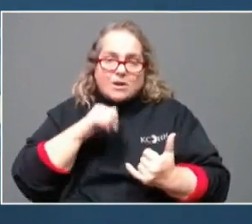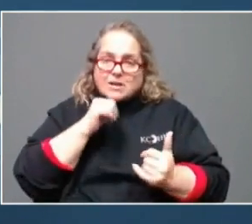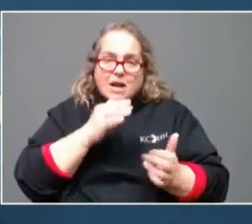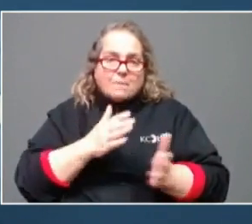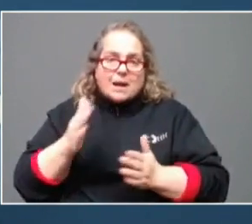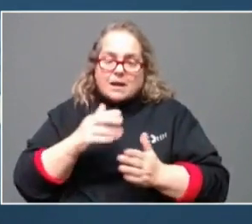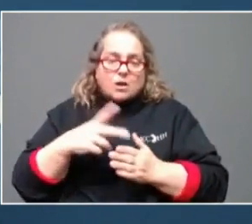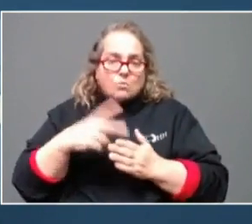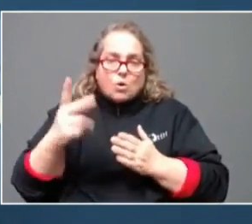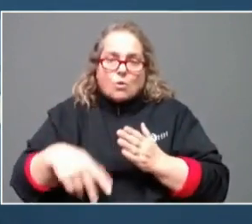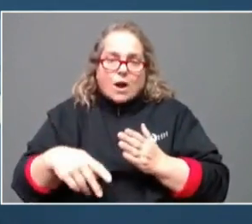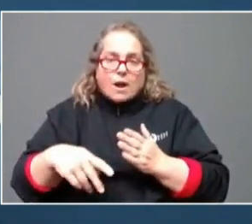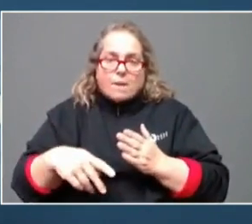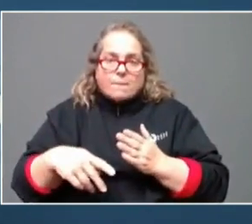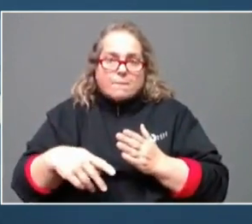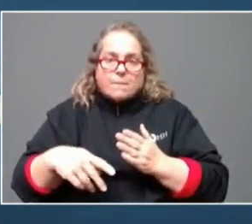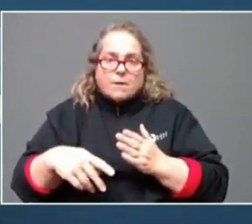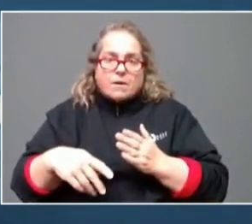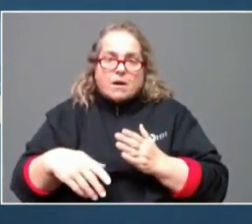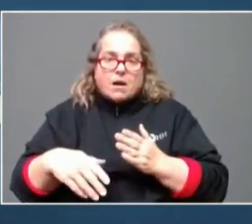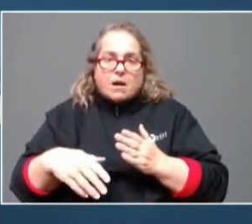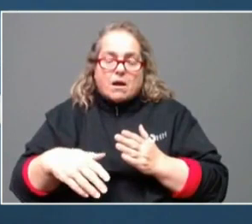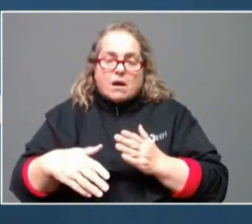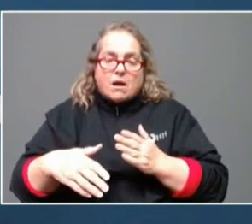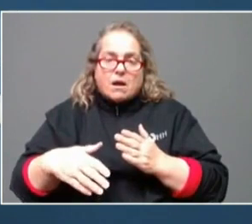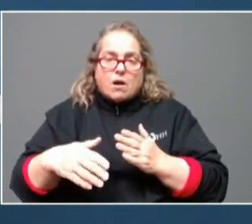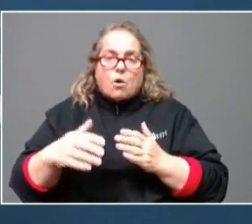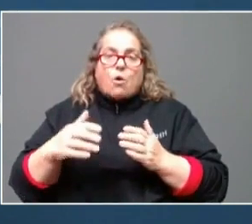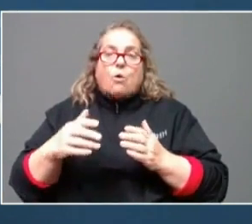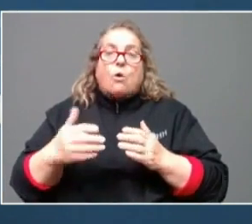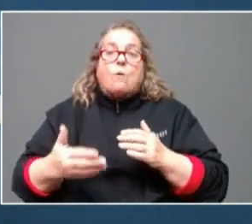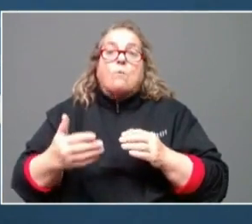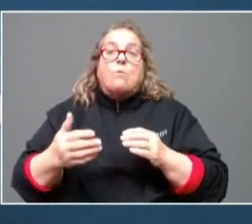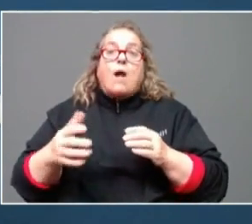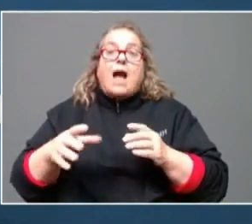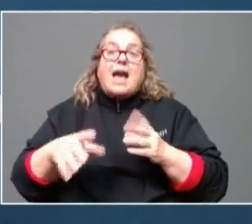top of the federal government because the supply is not there as we move